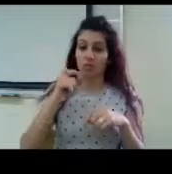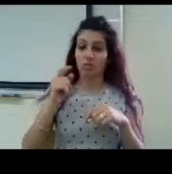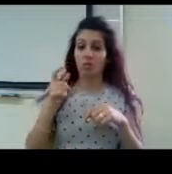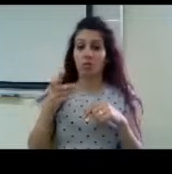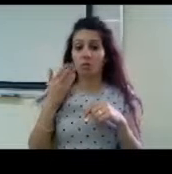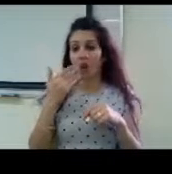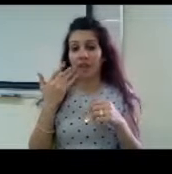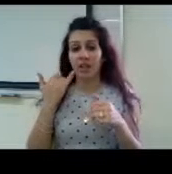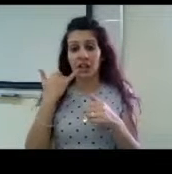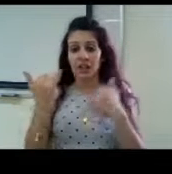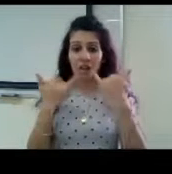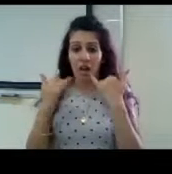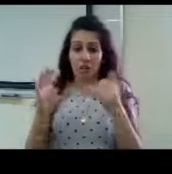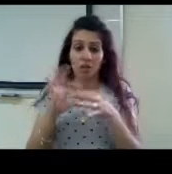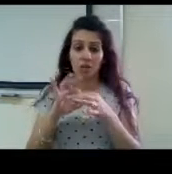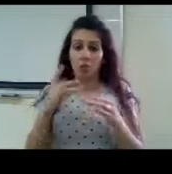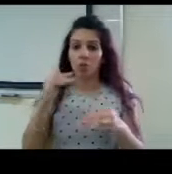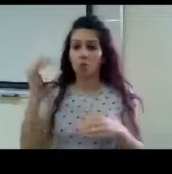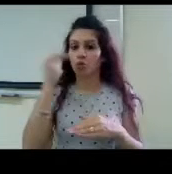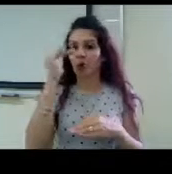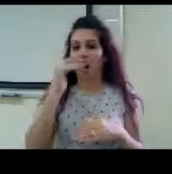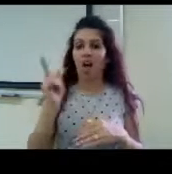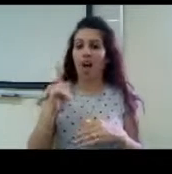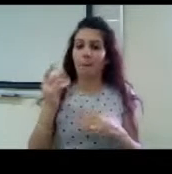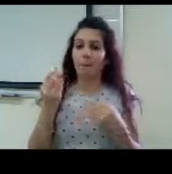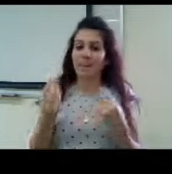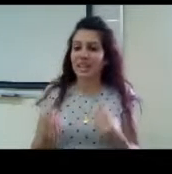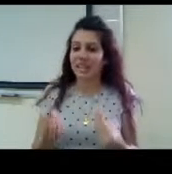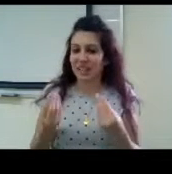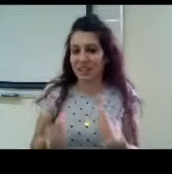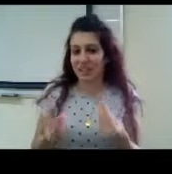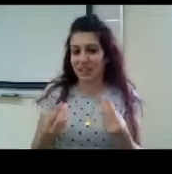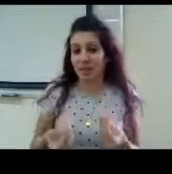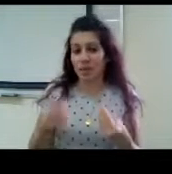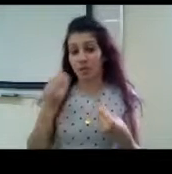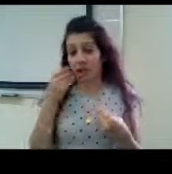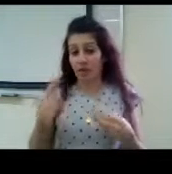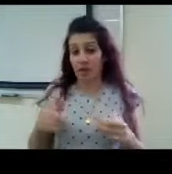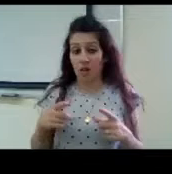response to covin we look to see what we could do in the immediate response and